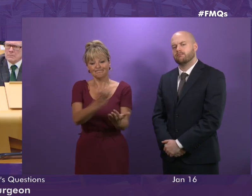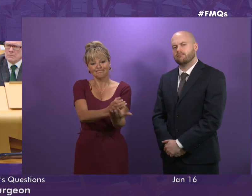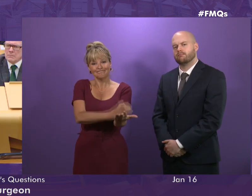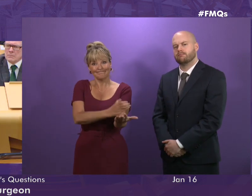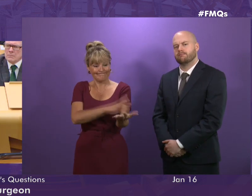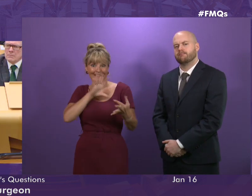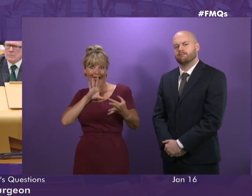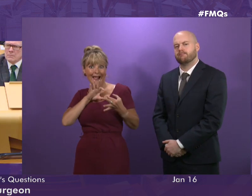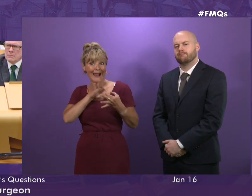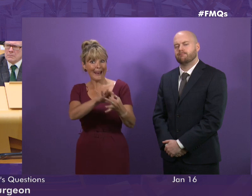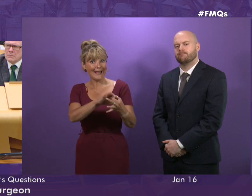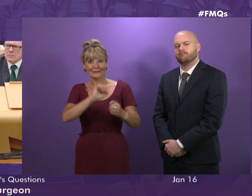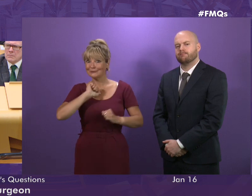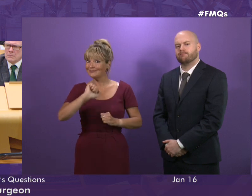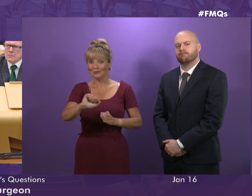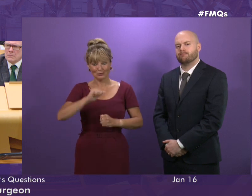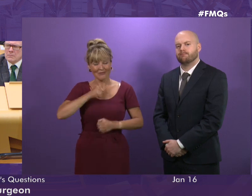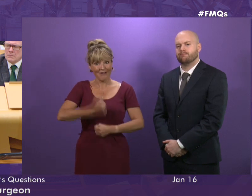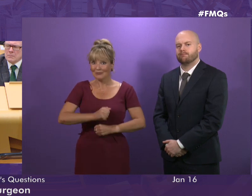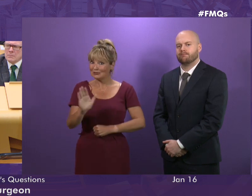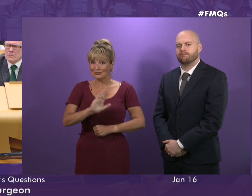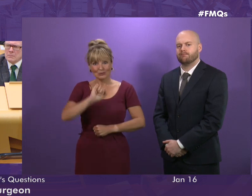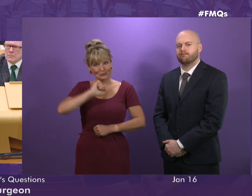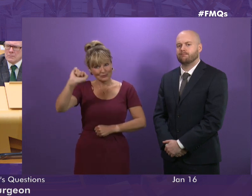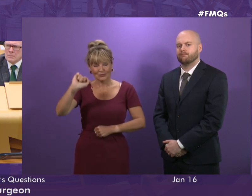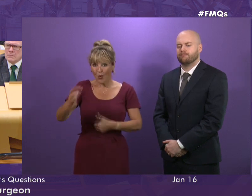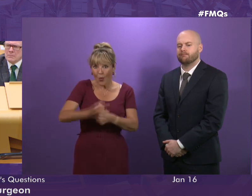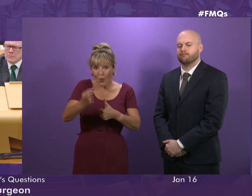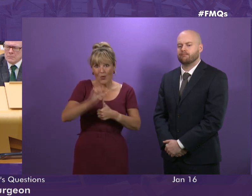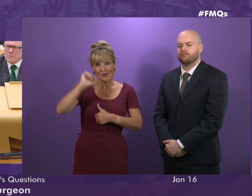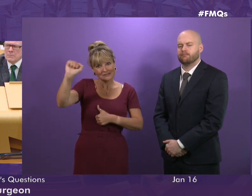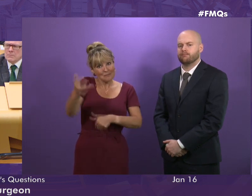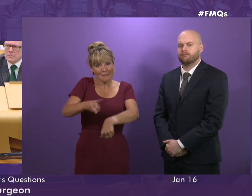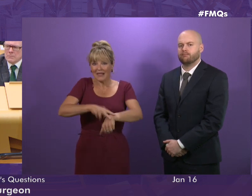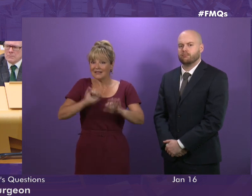are not decisions for the Scottish Government, and nor should they be. Therefore, it is not